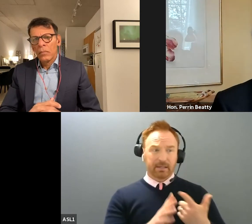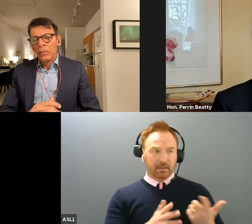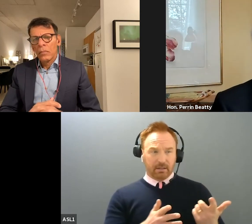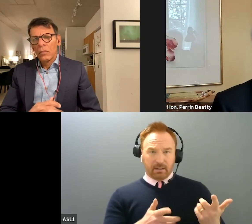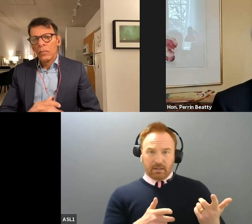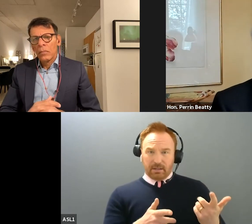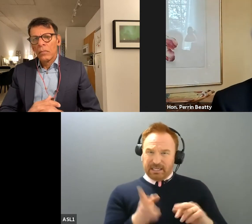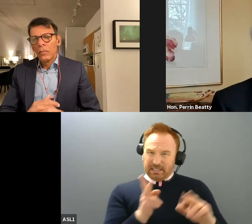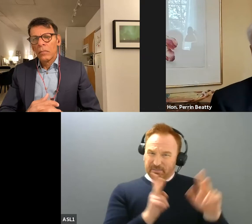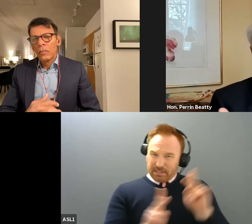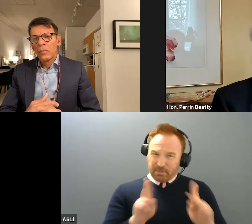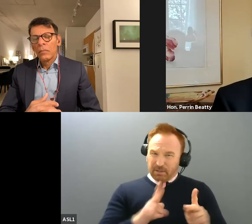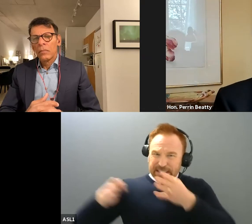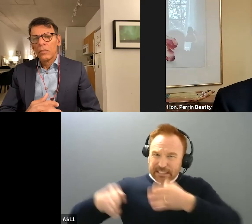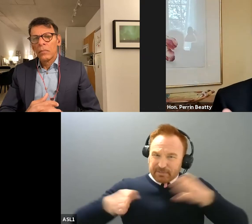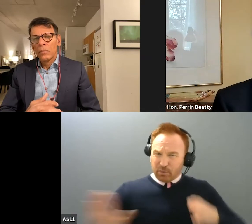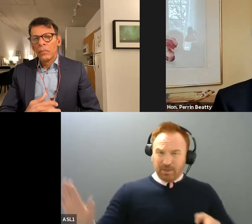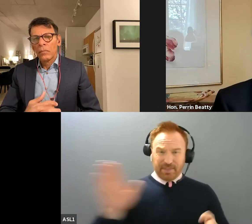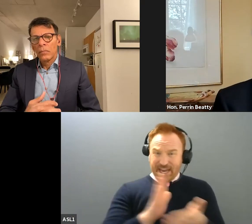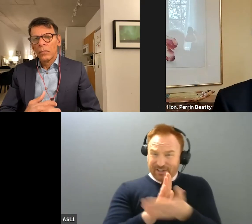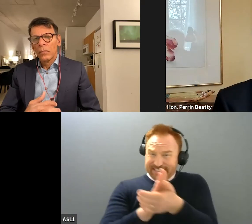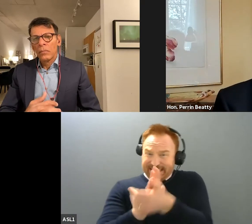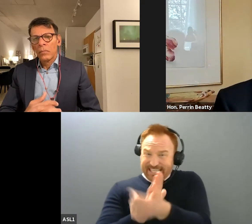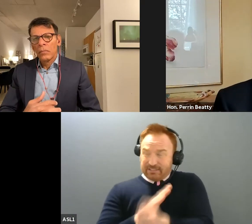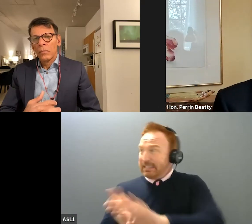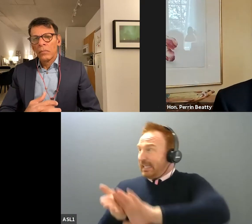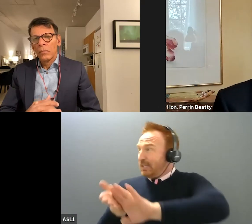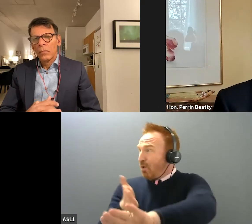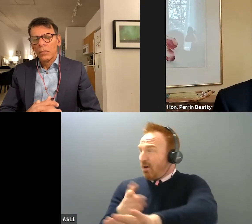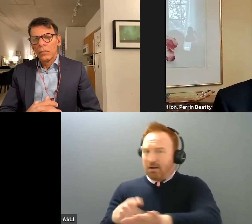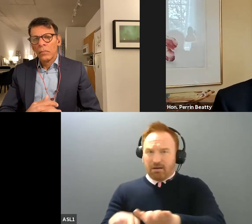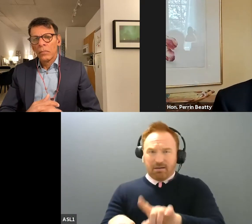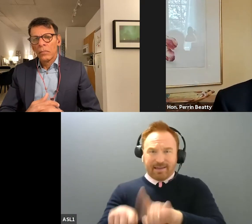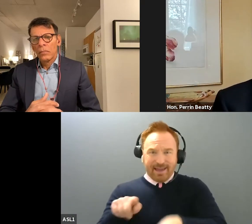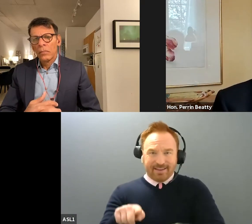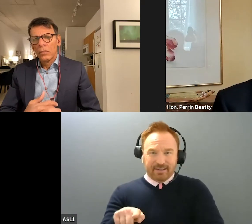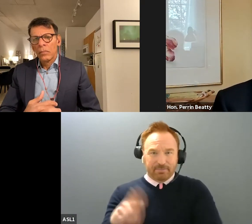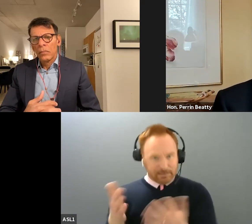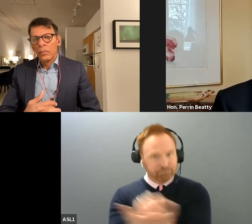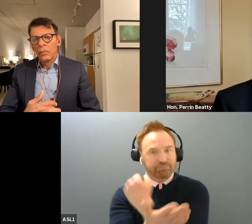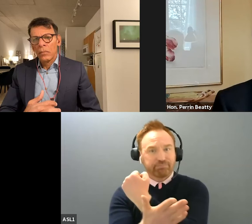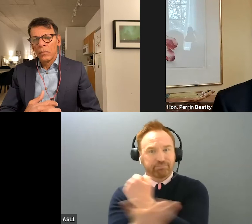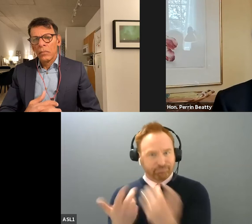wants to contribute. And what you have, there's a pool of people capable of contributing and helping